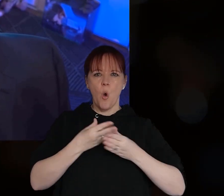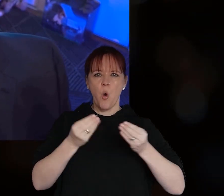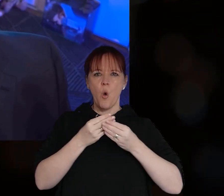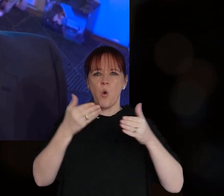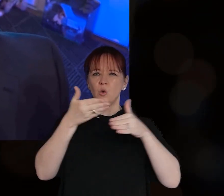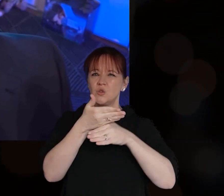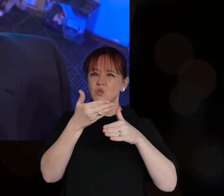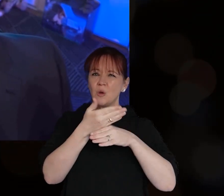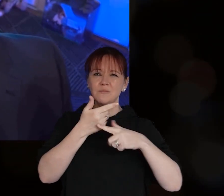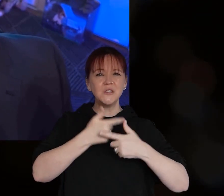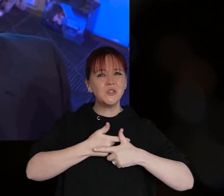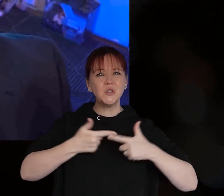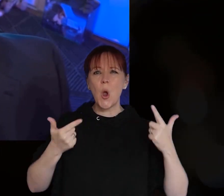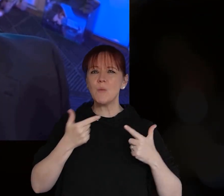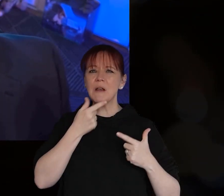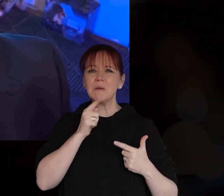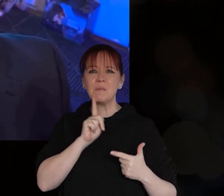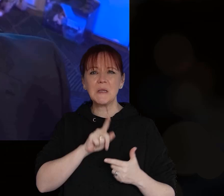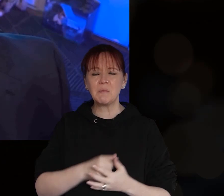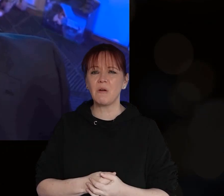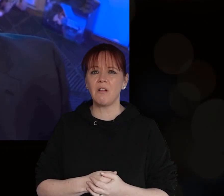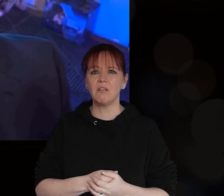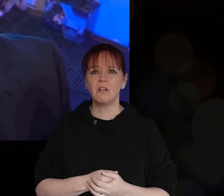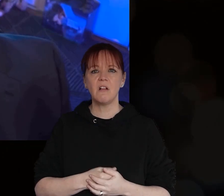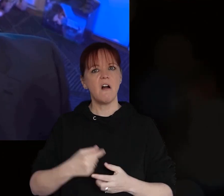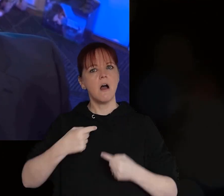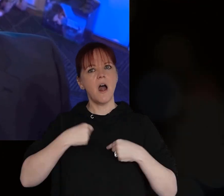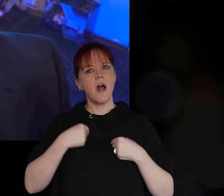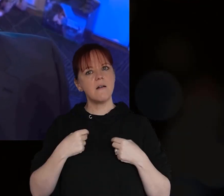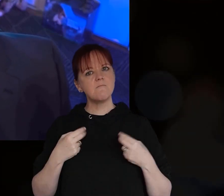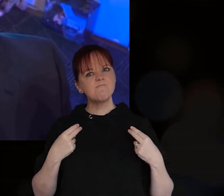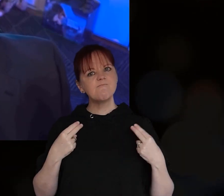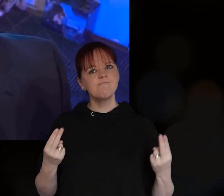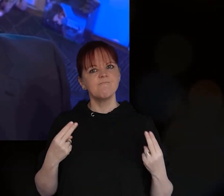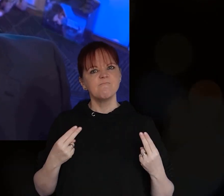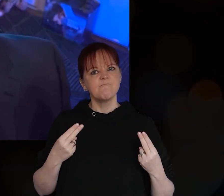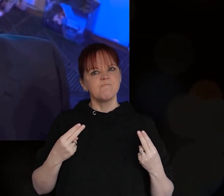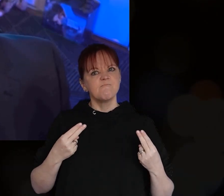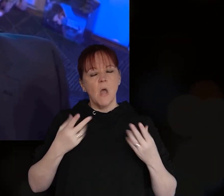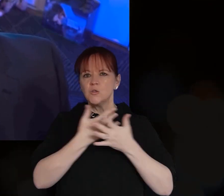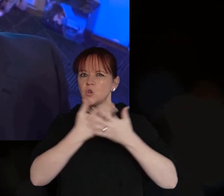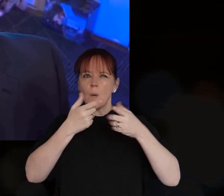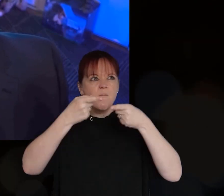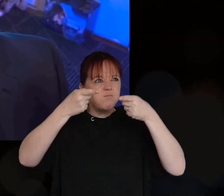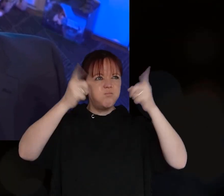I'm calling out every executive and C-Suite who has ever made the decision to lay off people